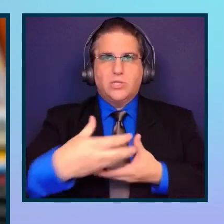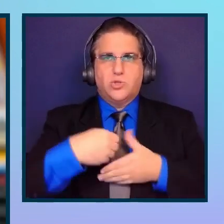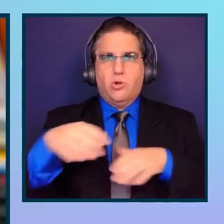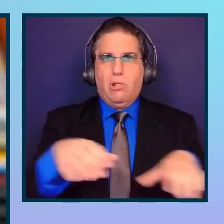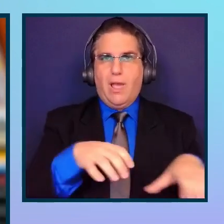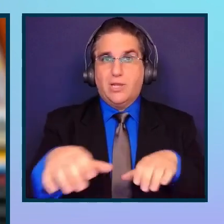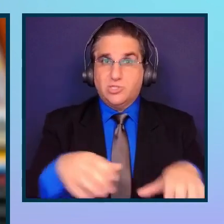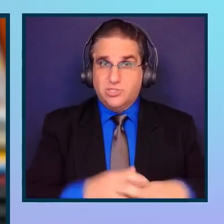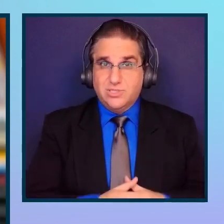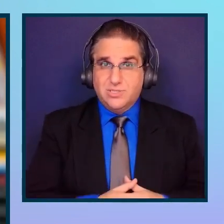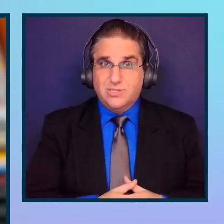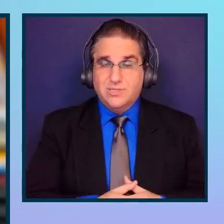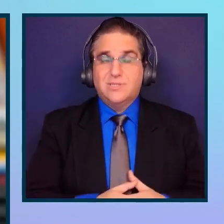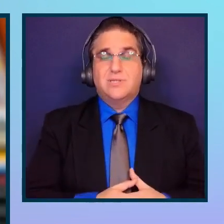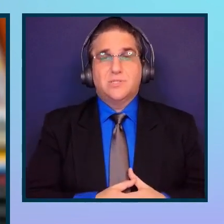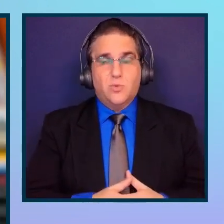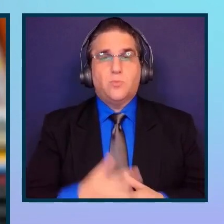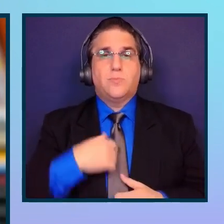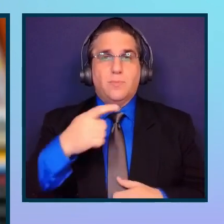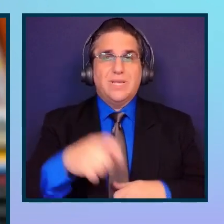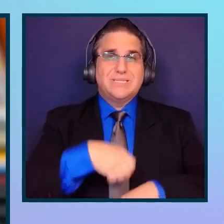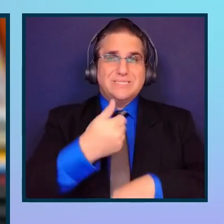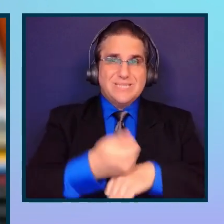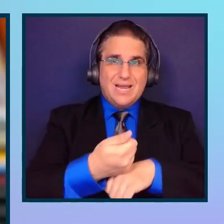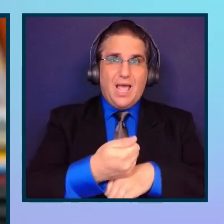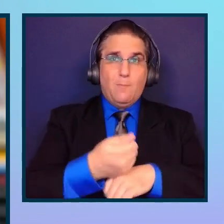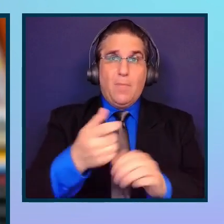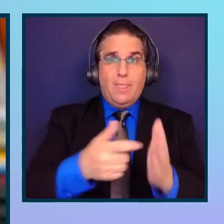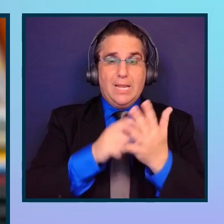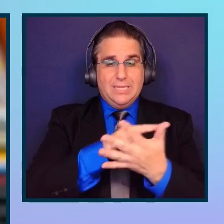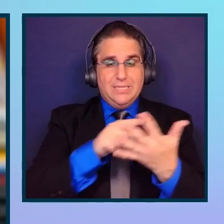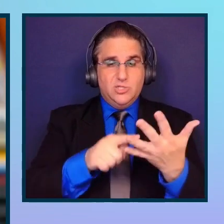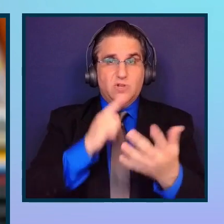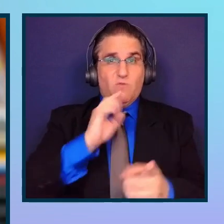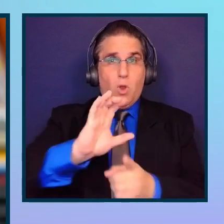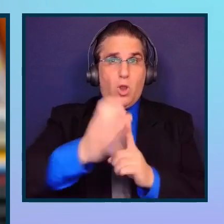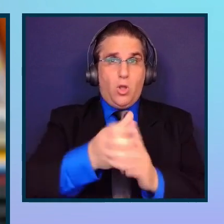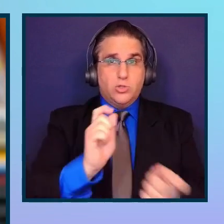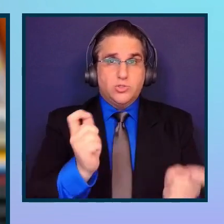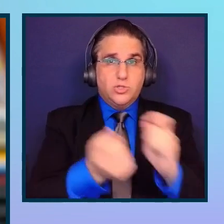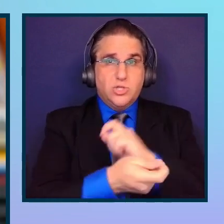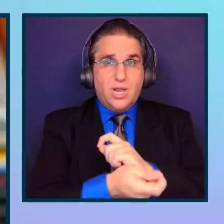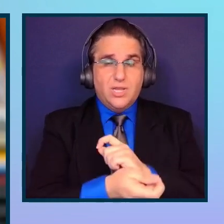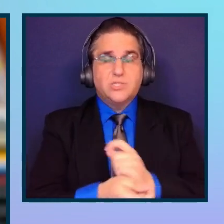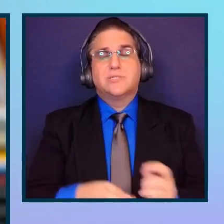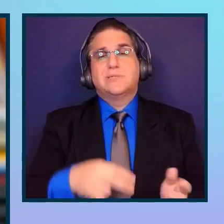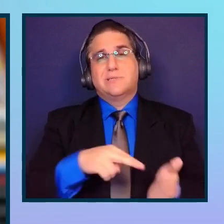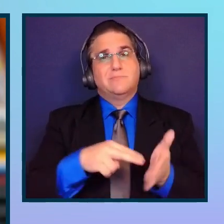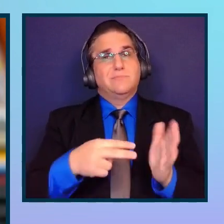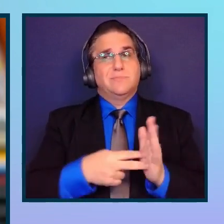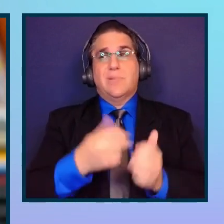for the kind of culture change we're talking about, is in everyone's power.